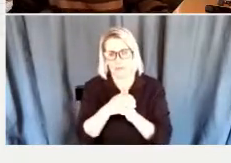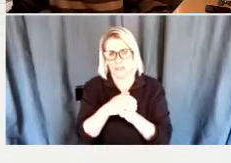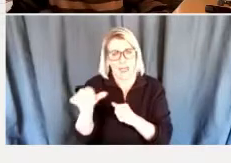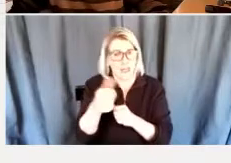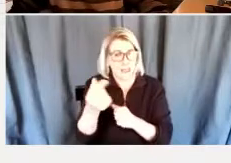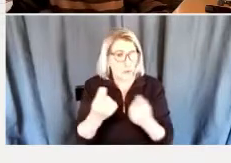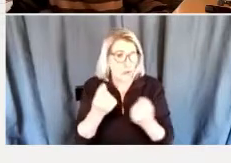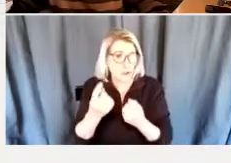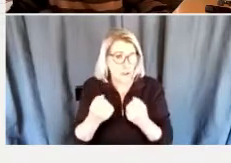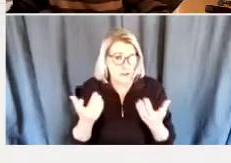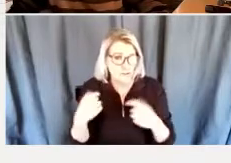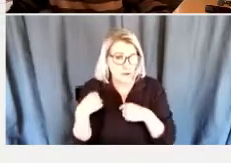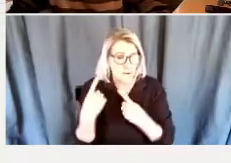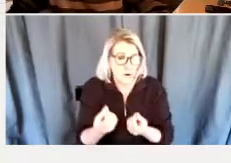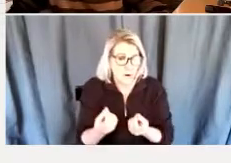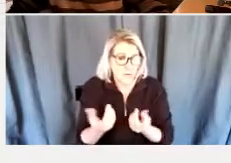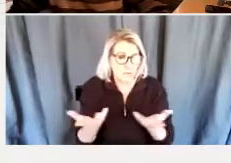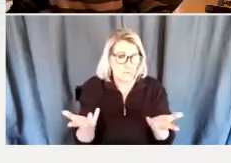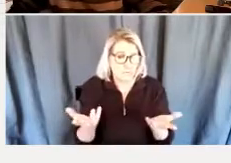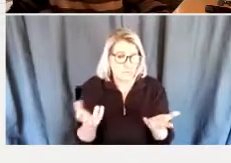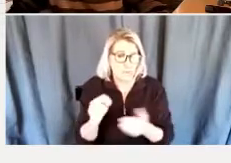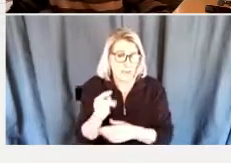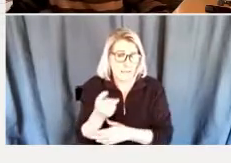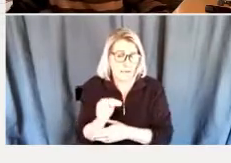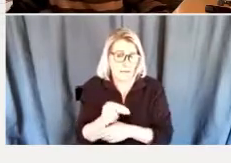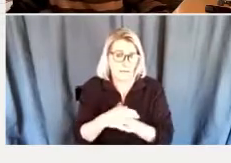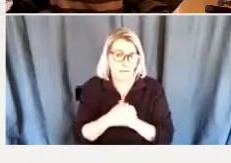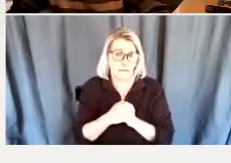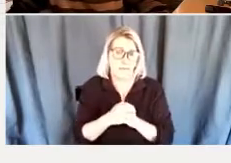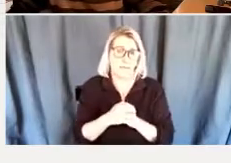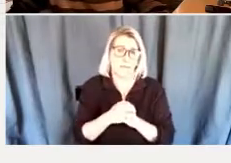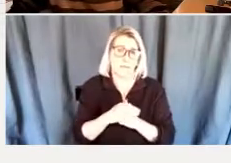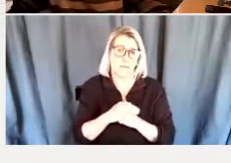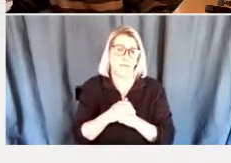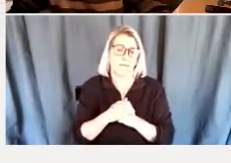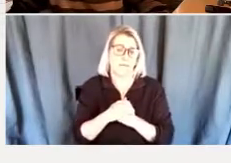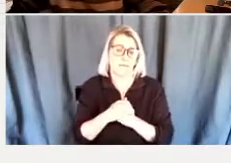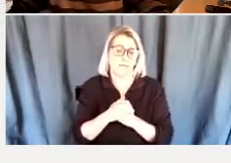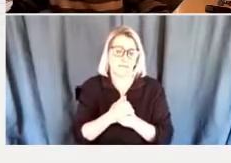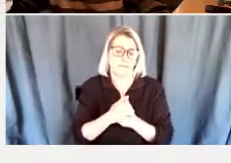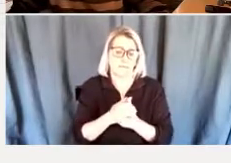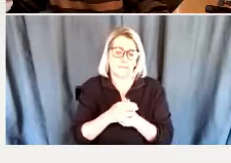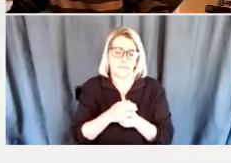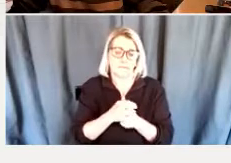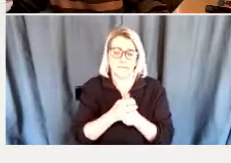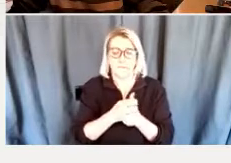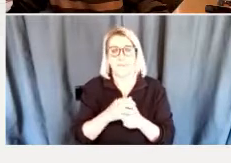so far? 14:22:03 >> NATHAN: Yes there's one question: